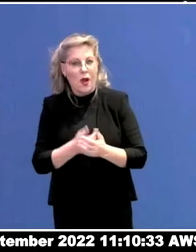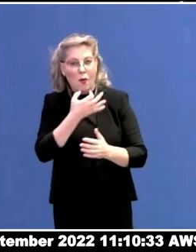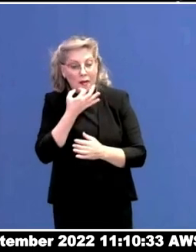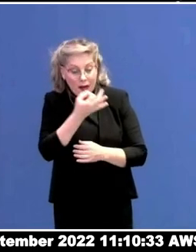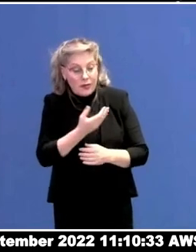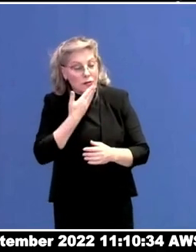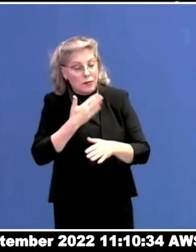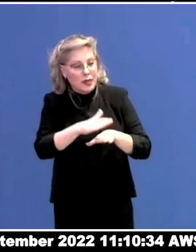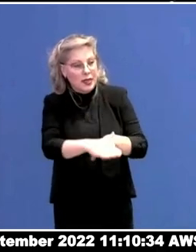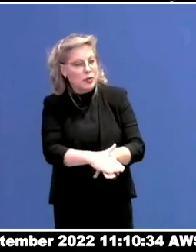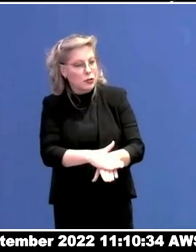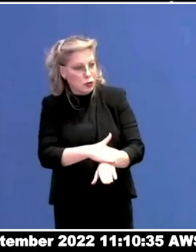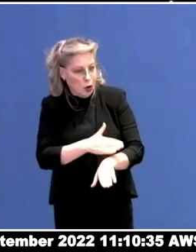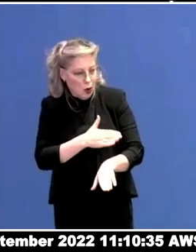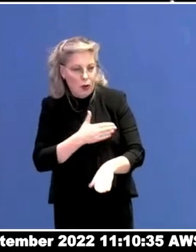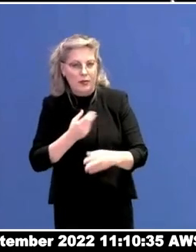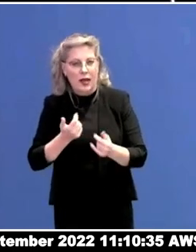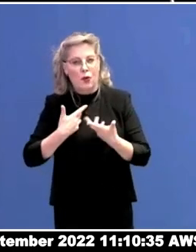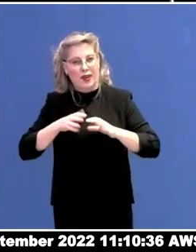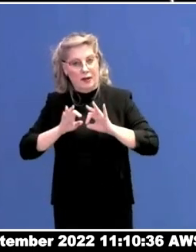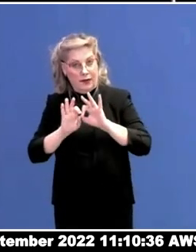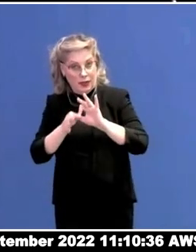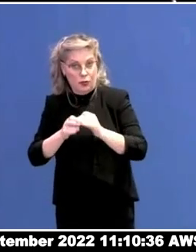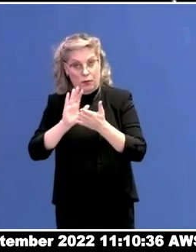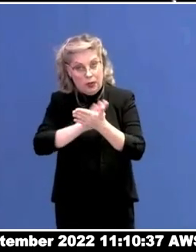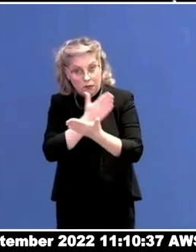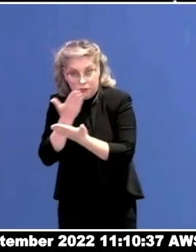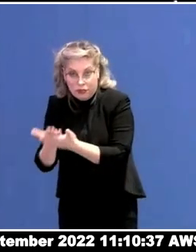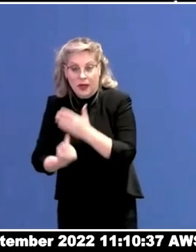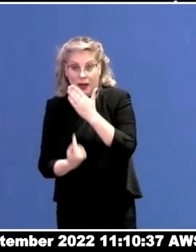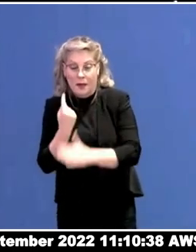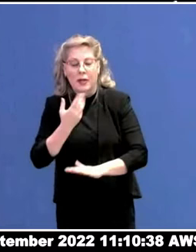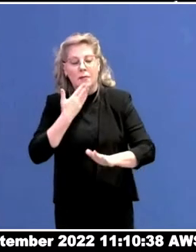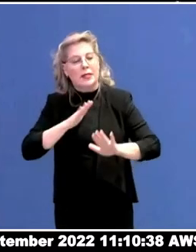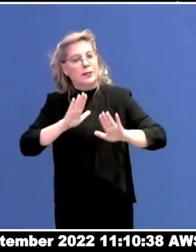because of our interpreters and so our wider audience can follow along.